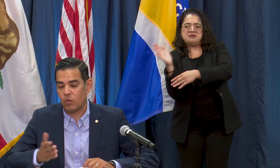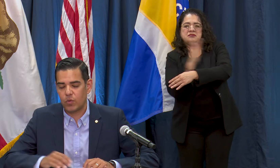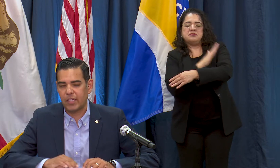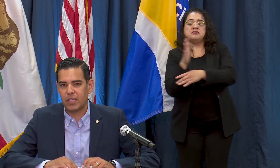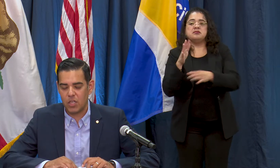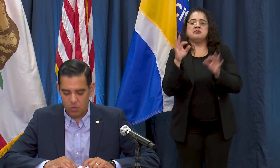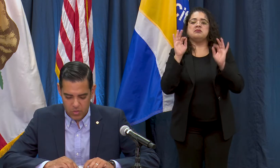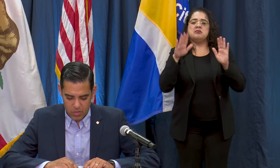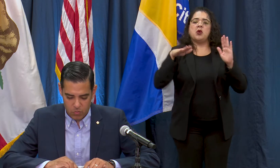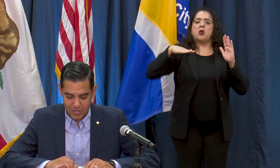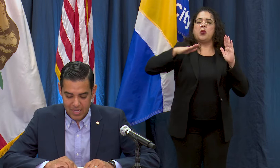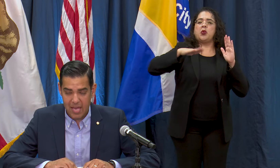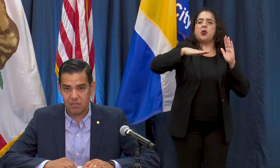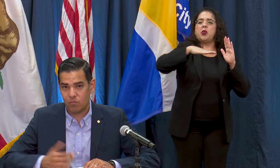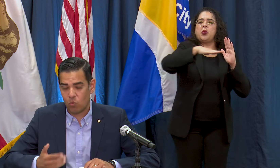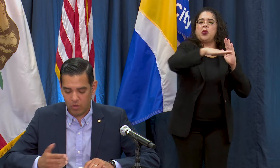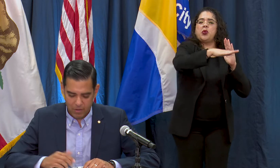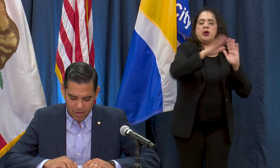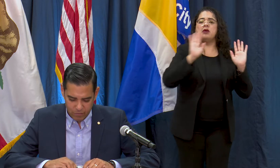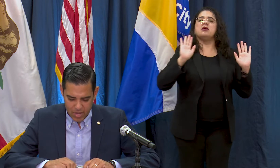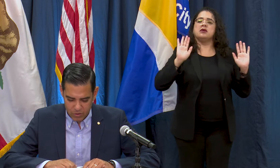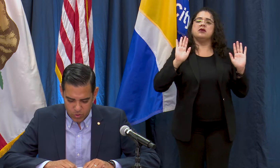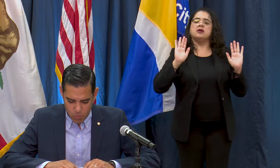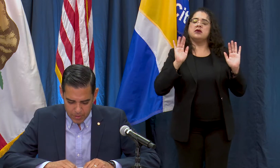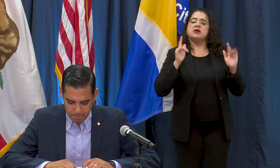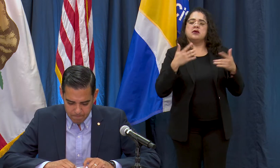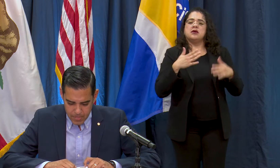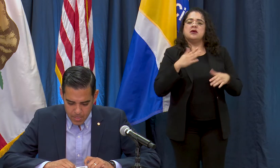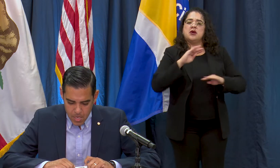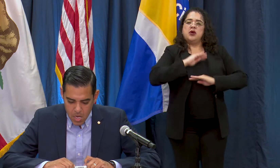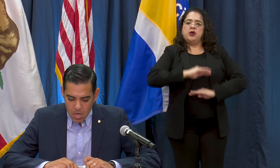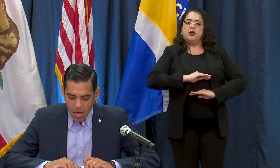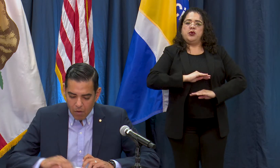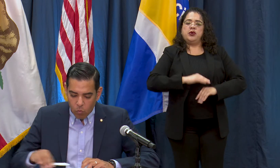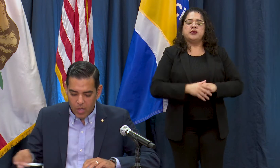we're really gonna know in the weeks ahead as more has reopened. I want